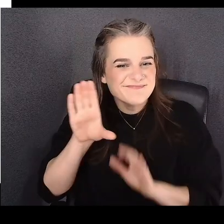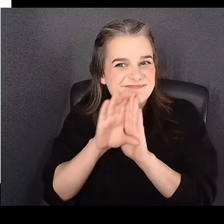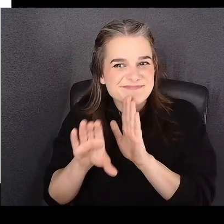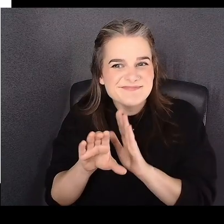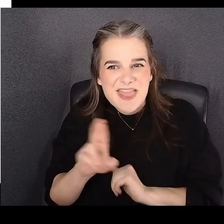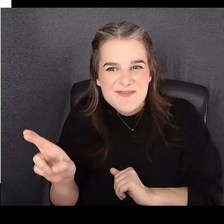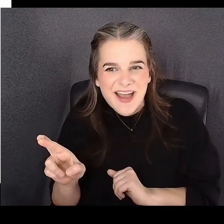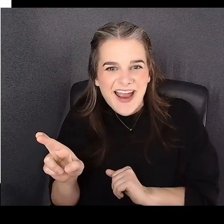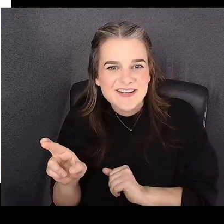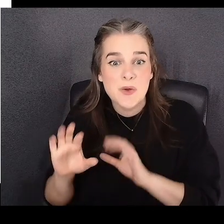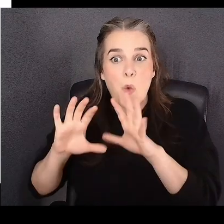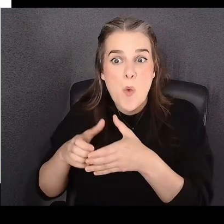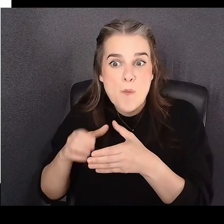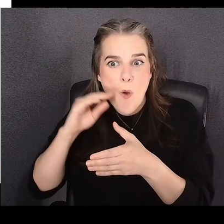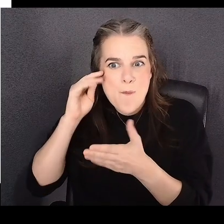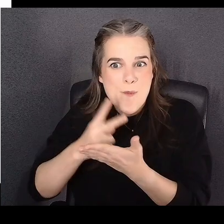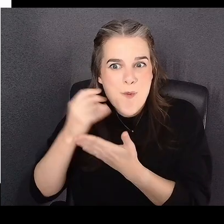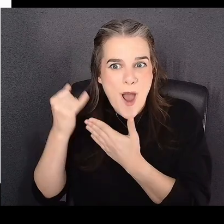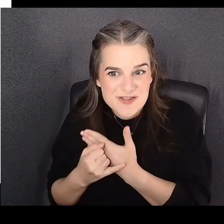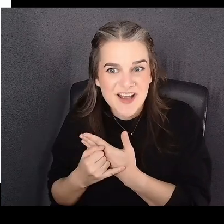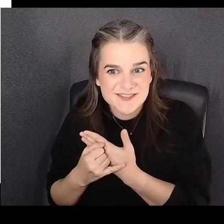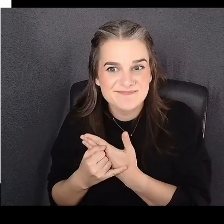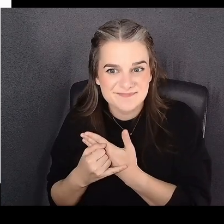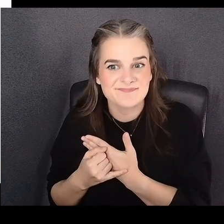And I was just doing a lot of, not only